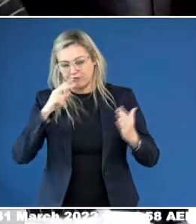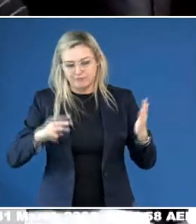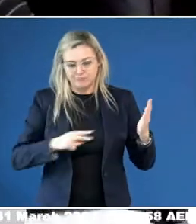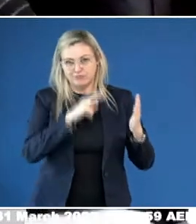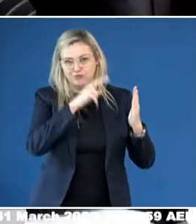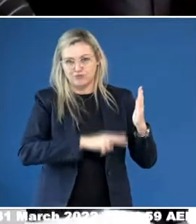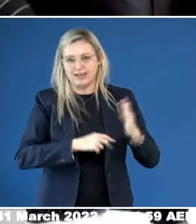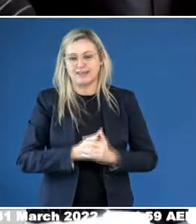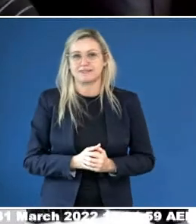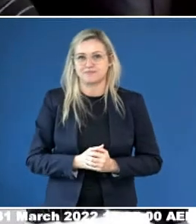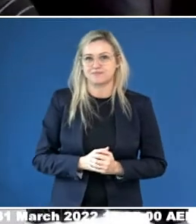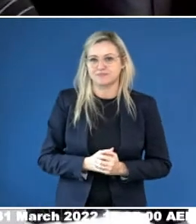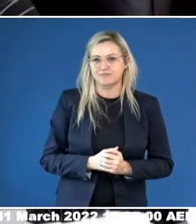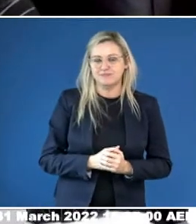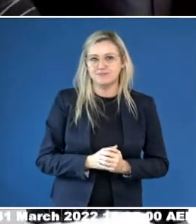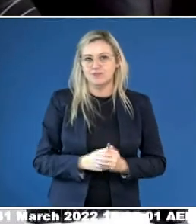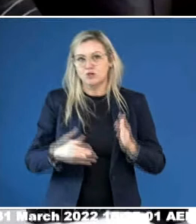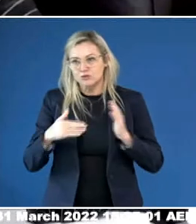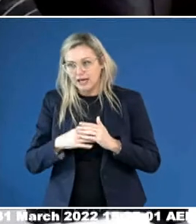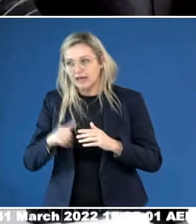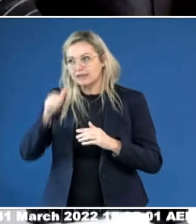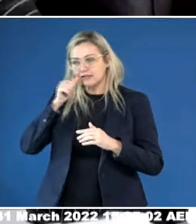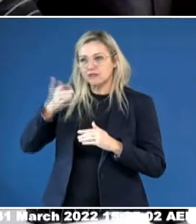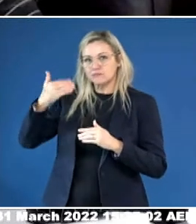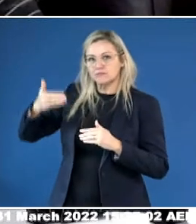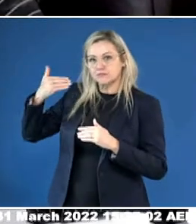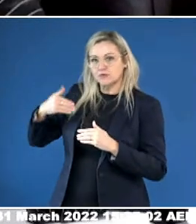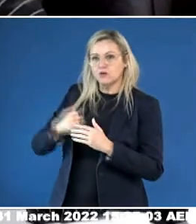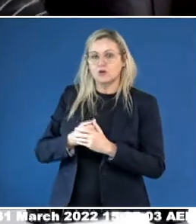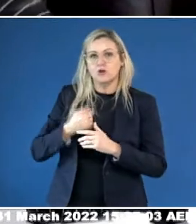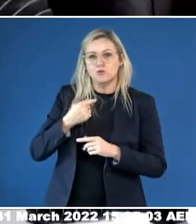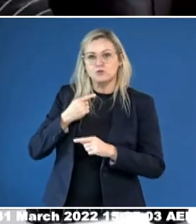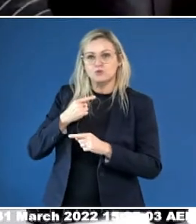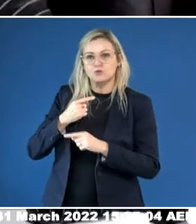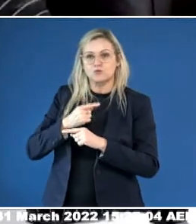and yesterday, I think probably also from slightly older women than Mali, but about not